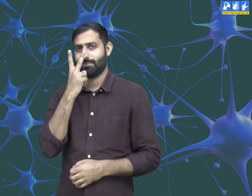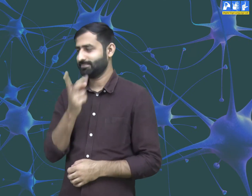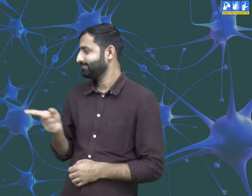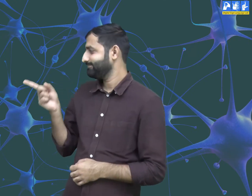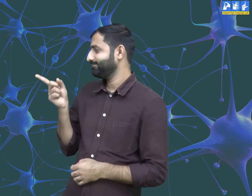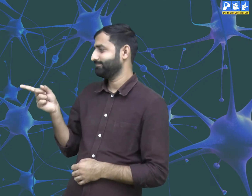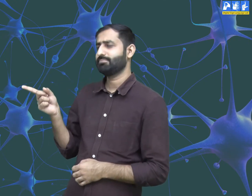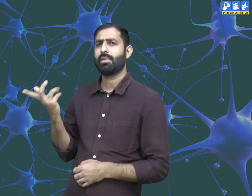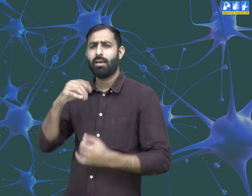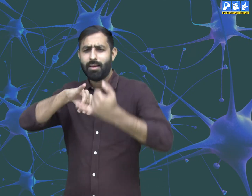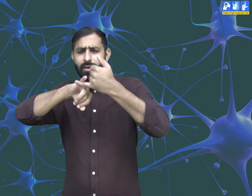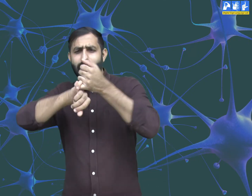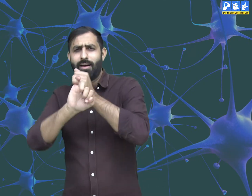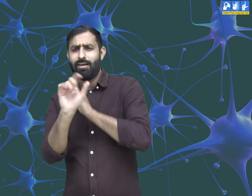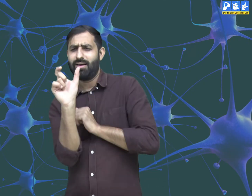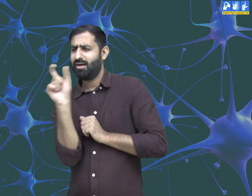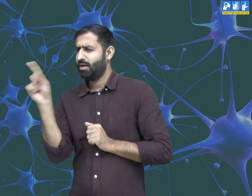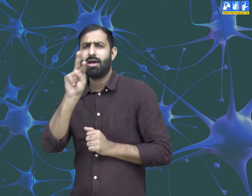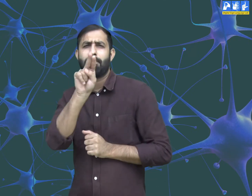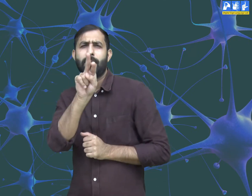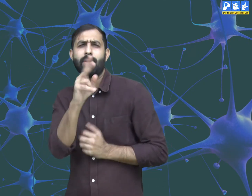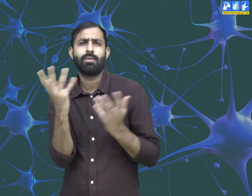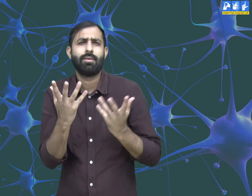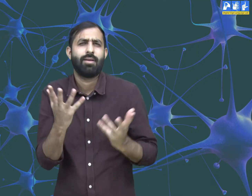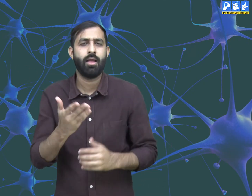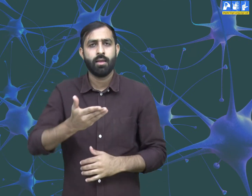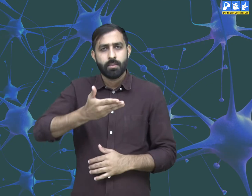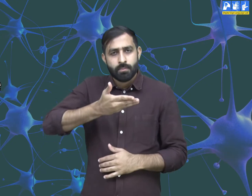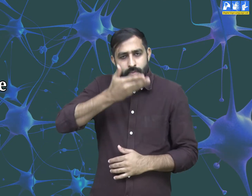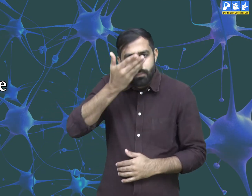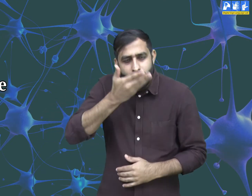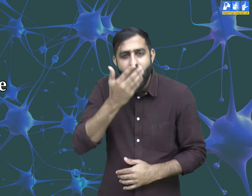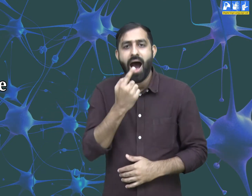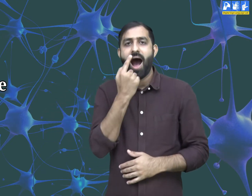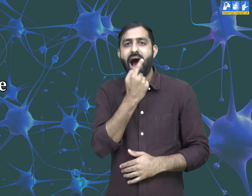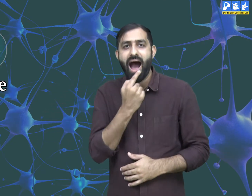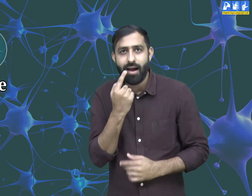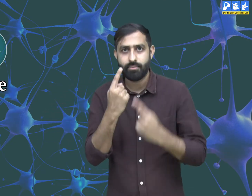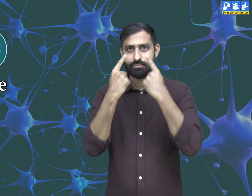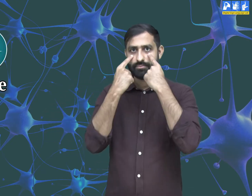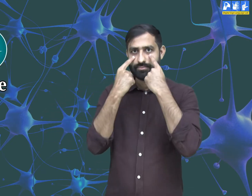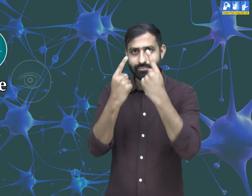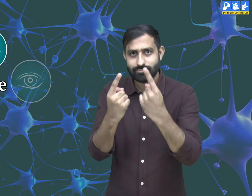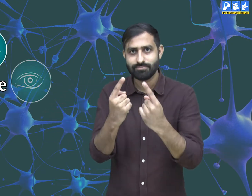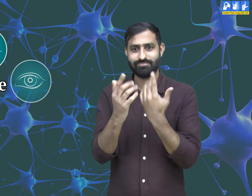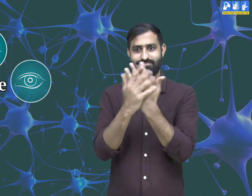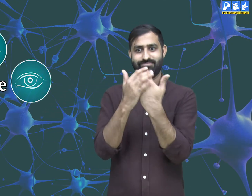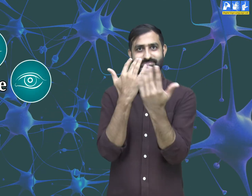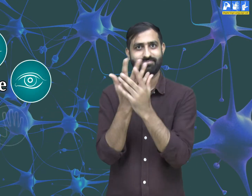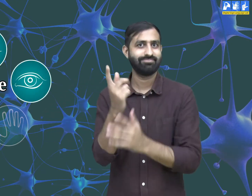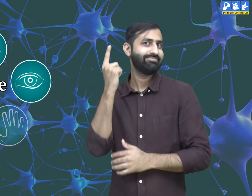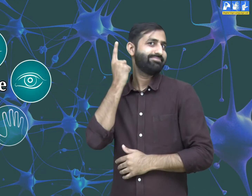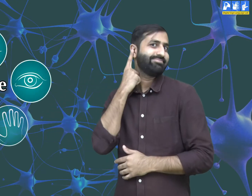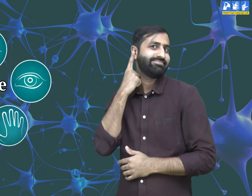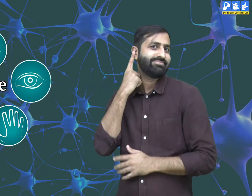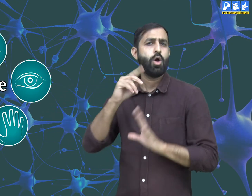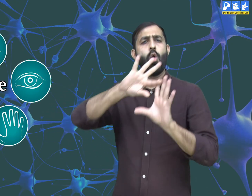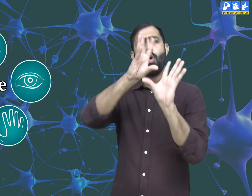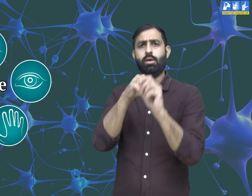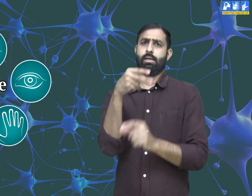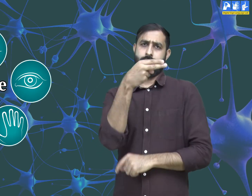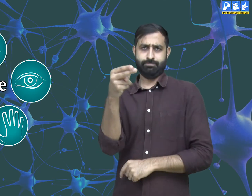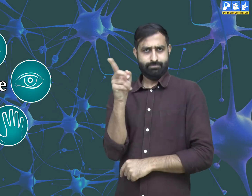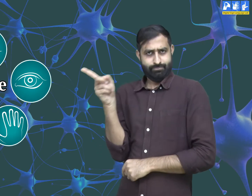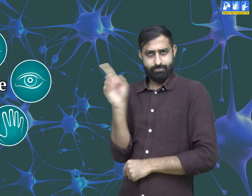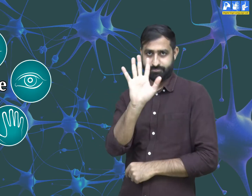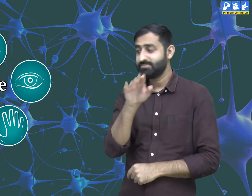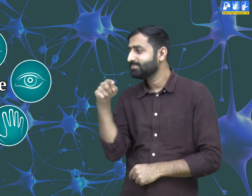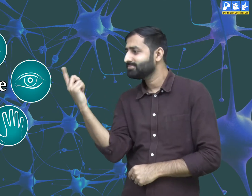Sense, what does it mean? Humans have five basic senses. Smell, taste, sight, touch and hearing.